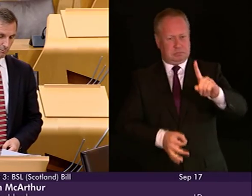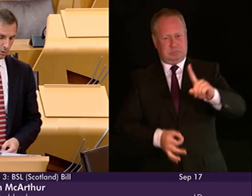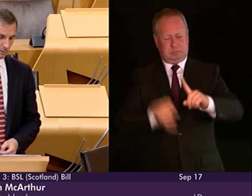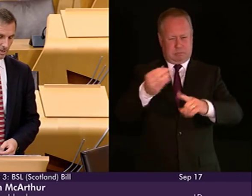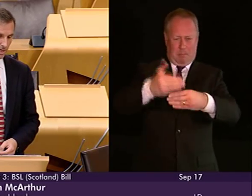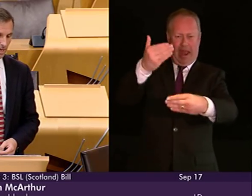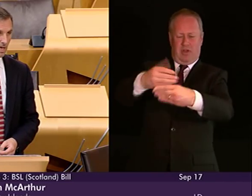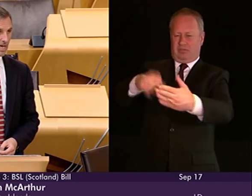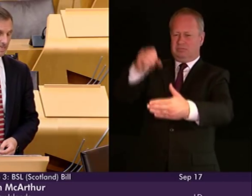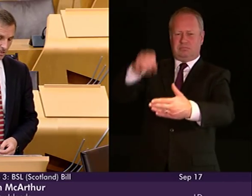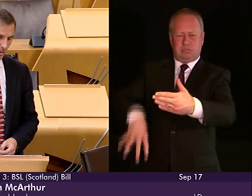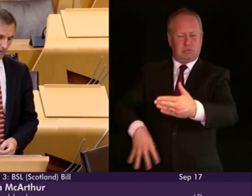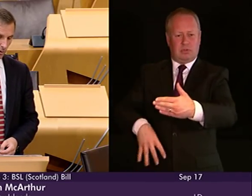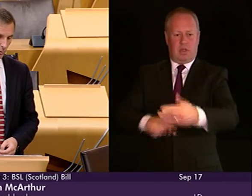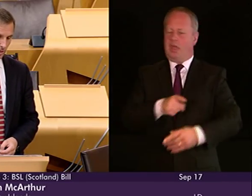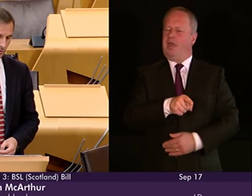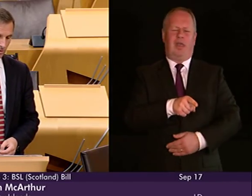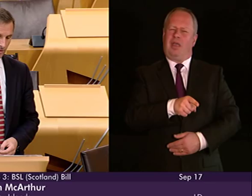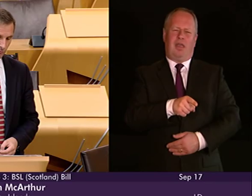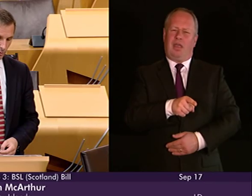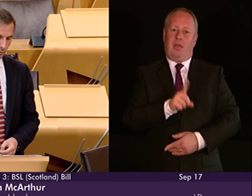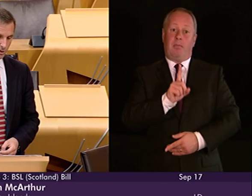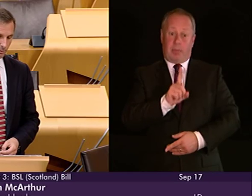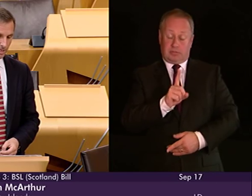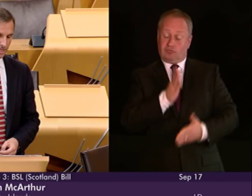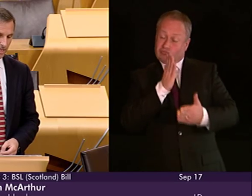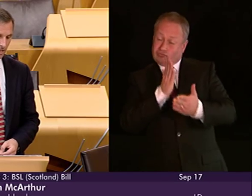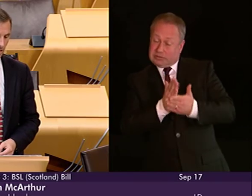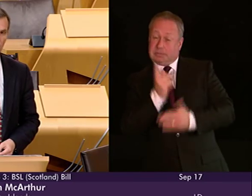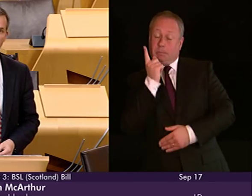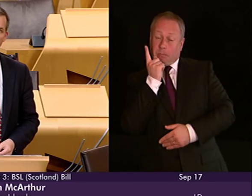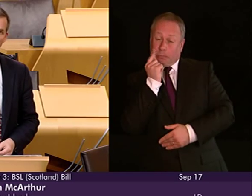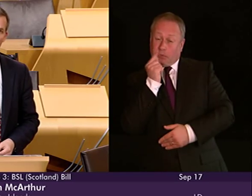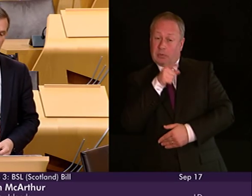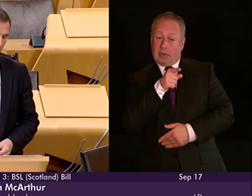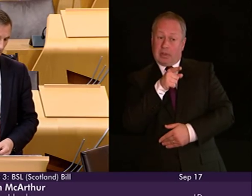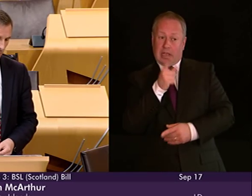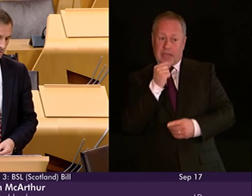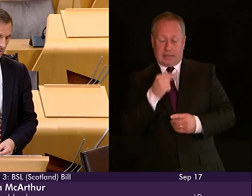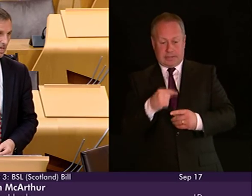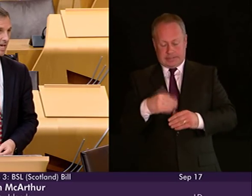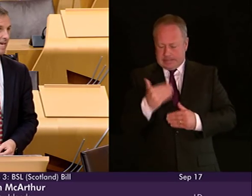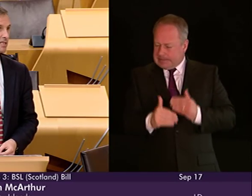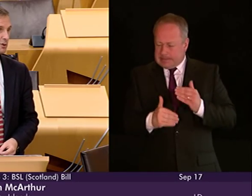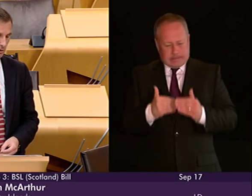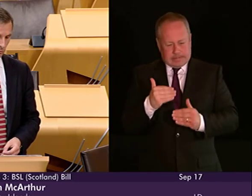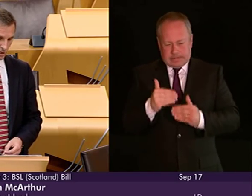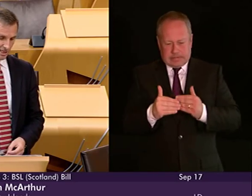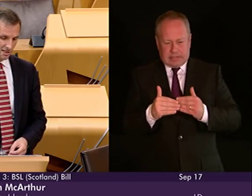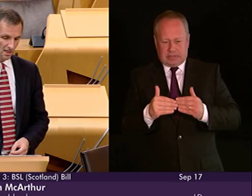to employment, it holds out the possibility of accelerating a cultural and attitudinal change